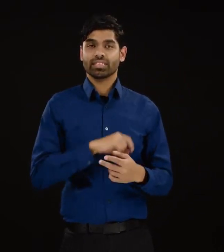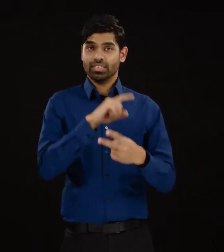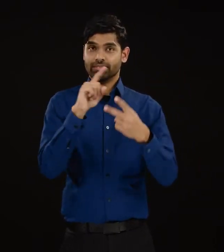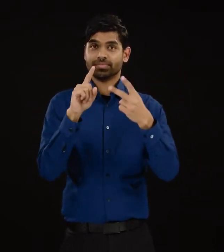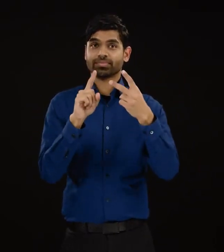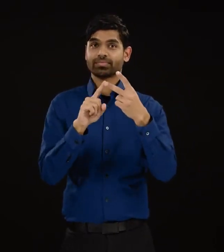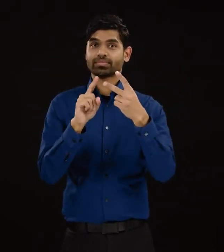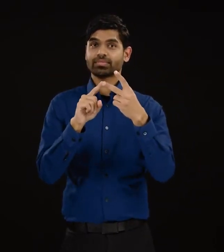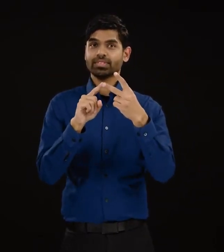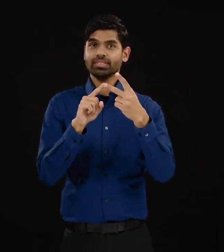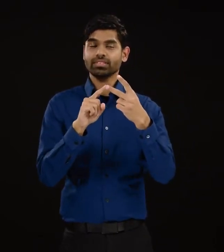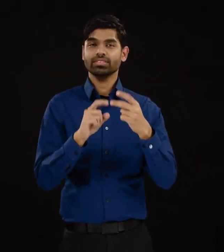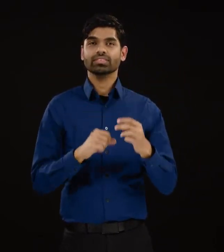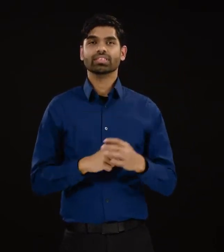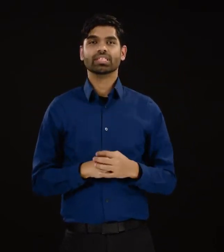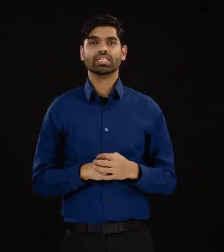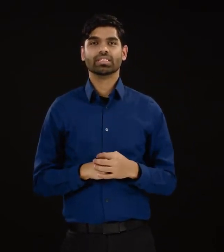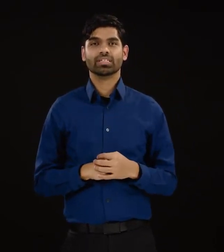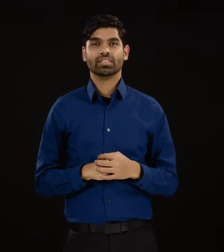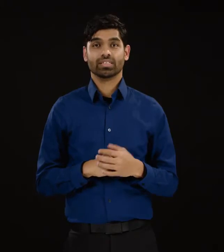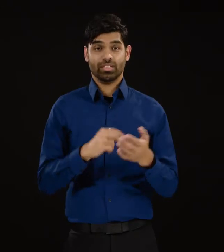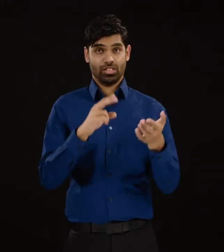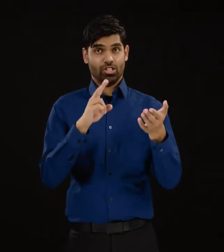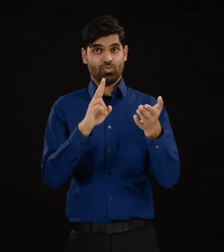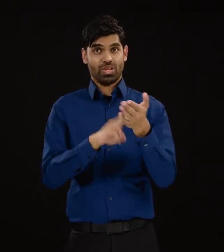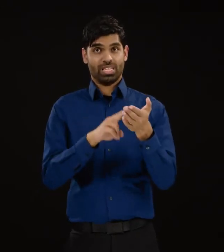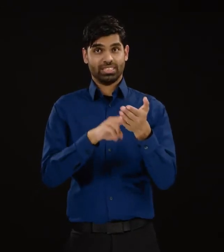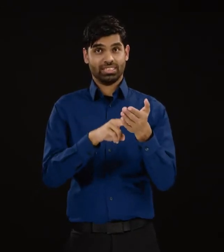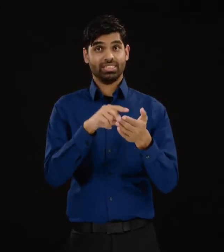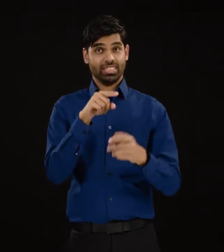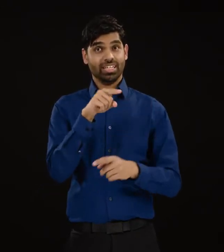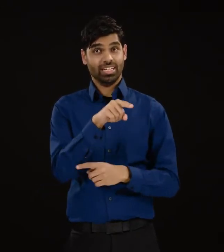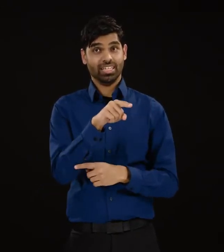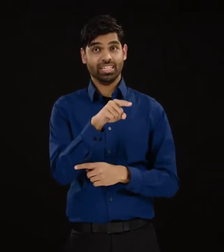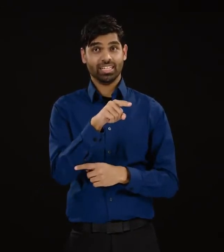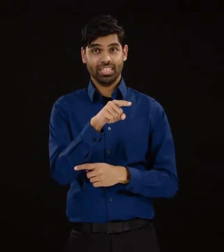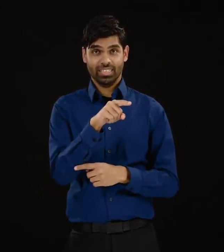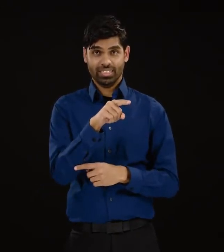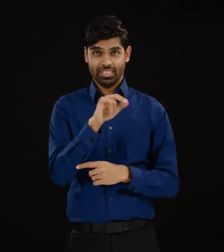To refuse a change to the key terms and conditions of their contract, including the voice, text